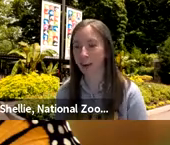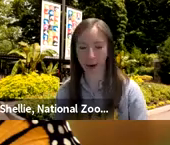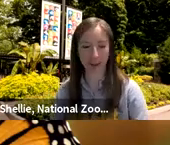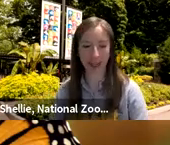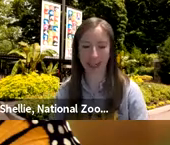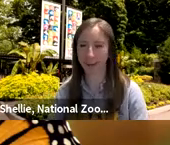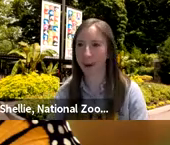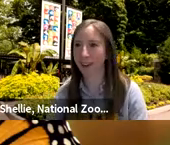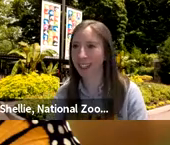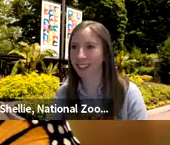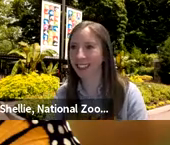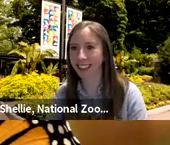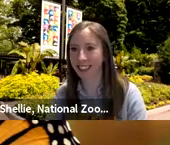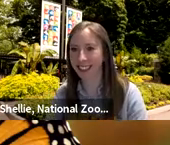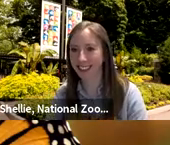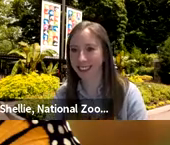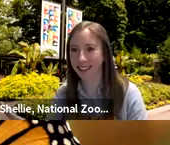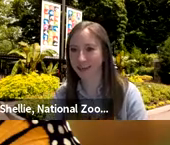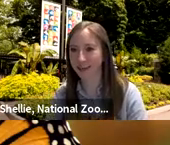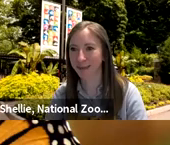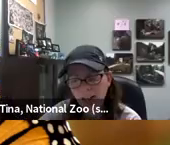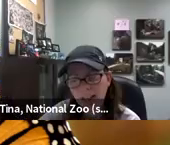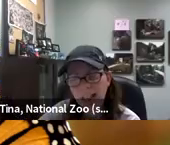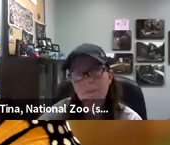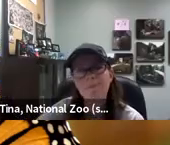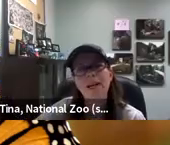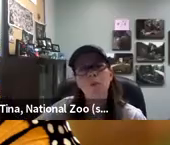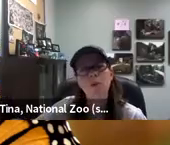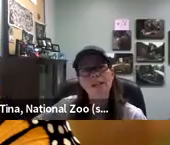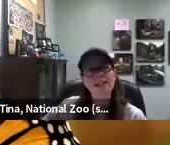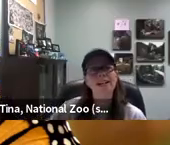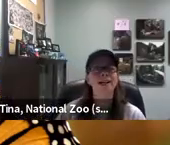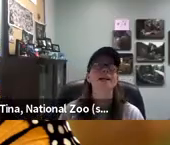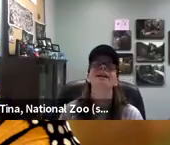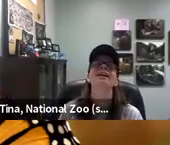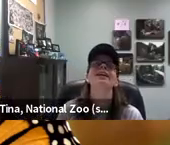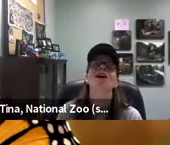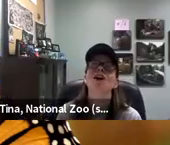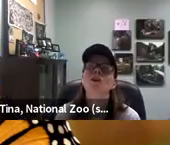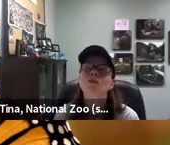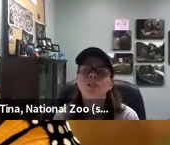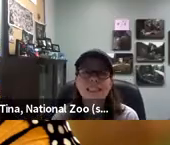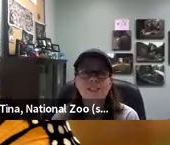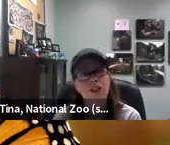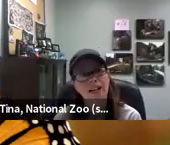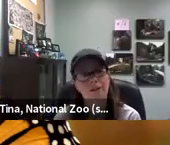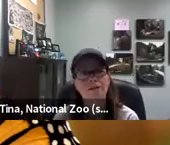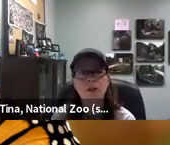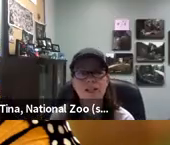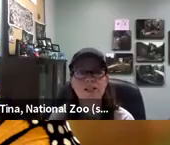our native pollinators? [Tina] Sure! We are really trying to